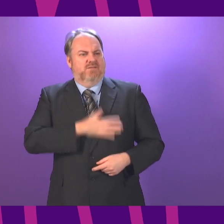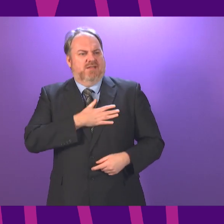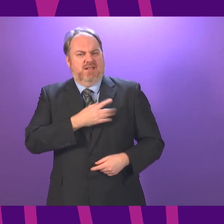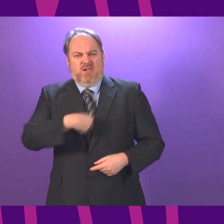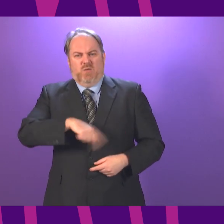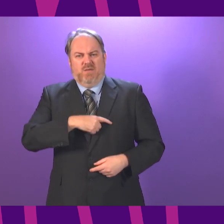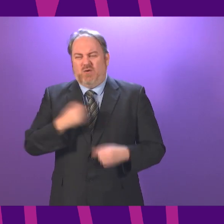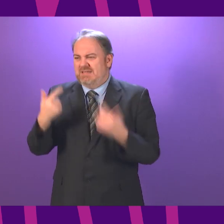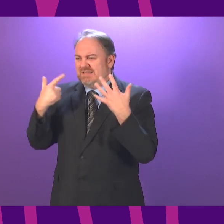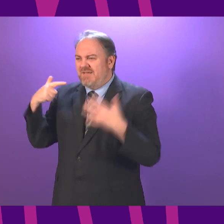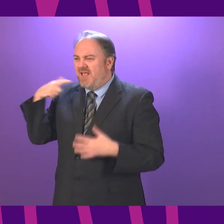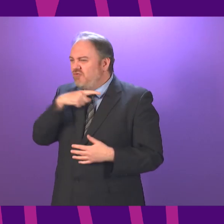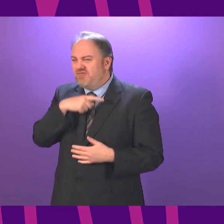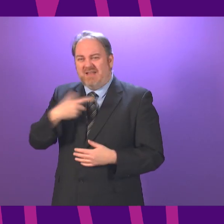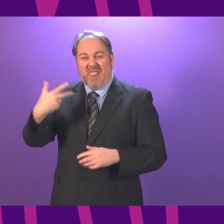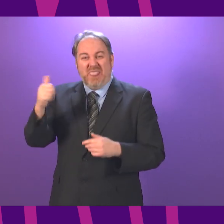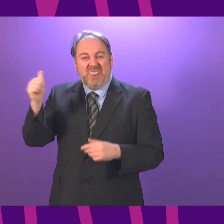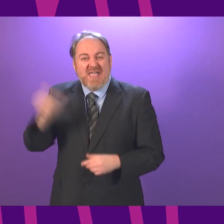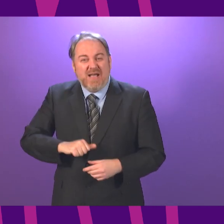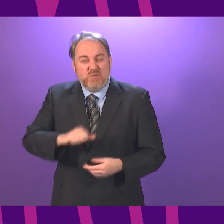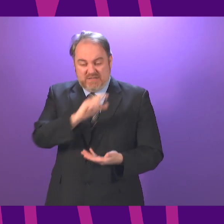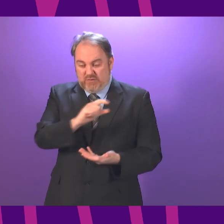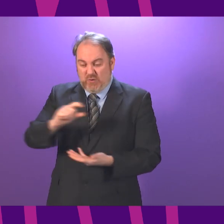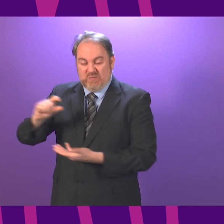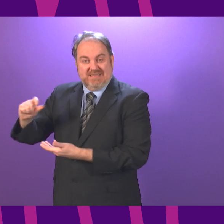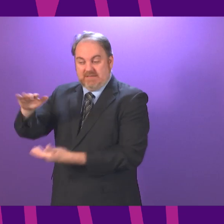have 750,000 doses—remember, the UK Government is adamant that it does not want us to talk about the